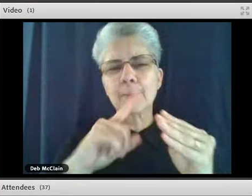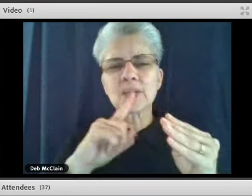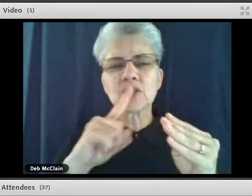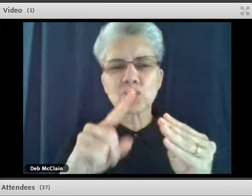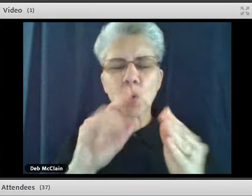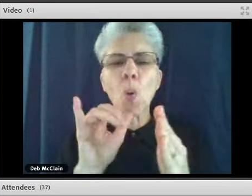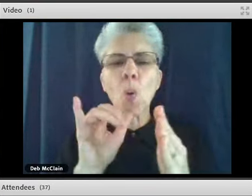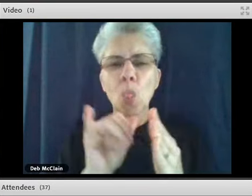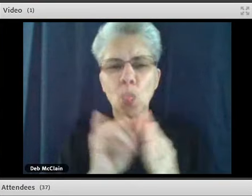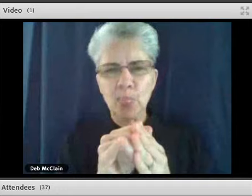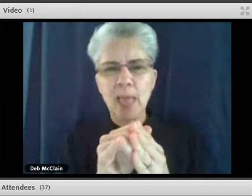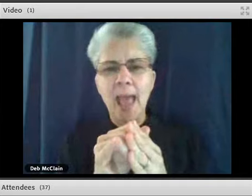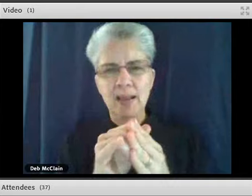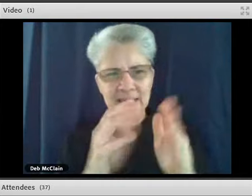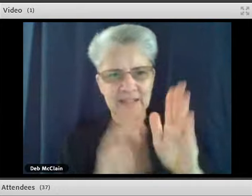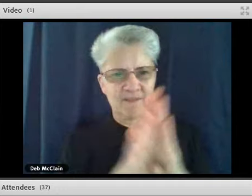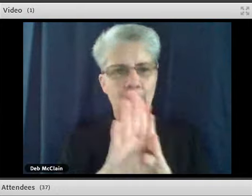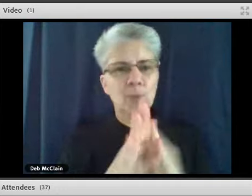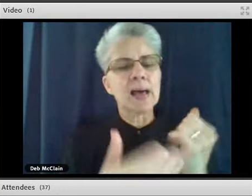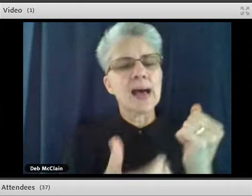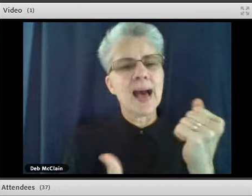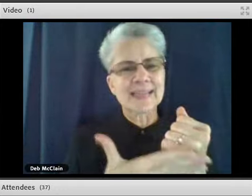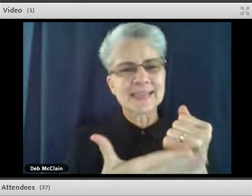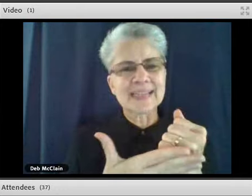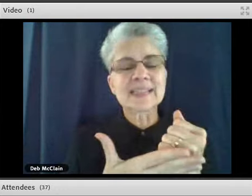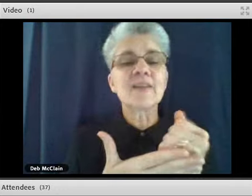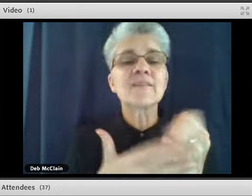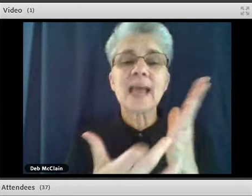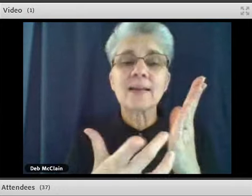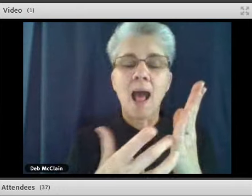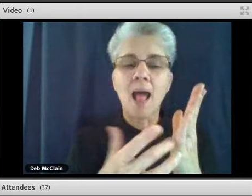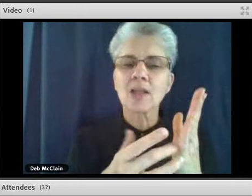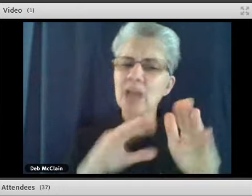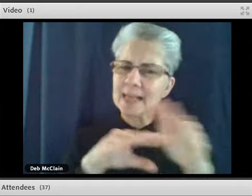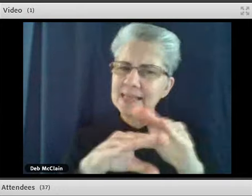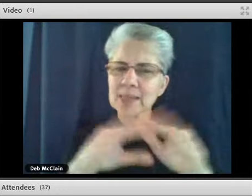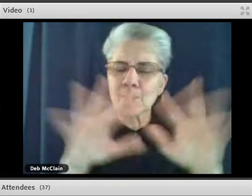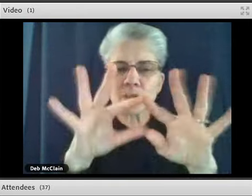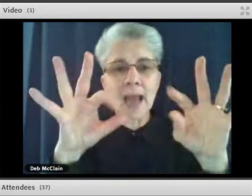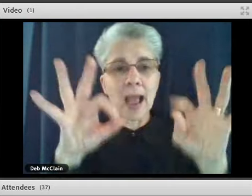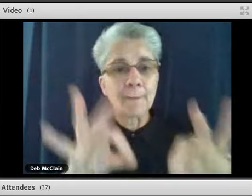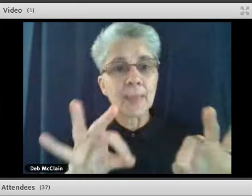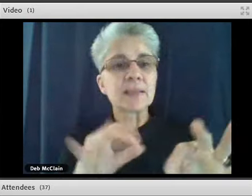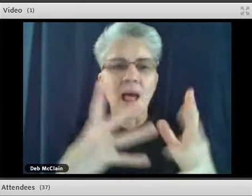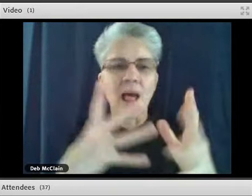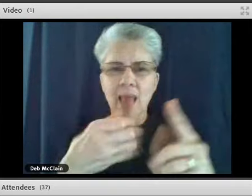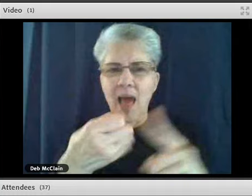And again, like we talked about already, make sure you procure and develop accessible technology, create accessible documents --